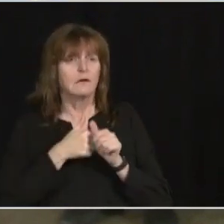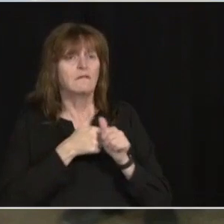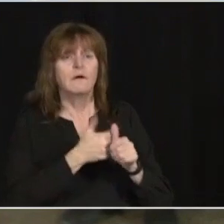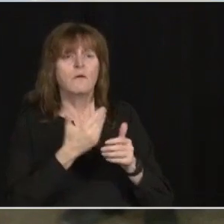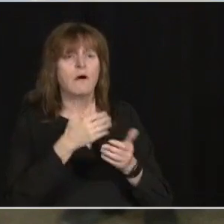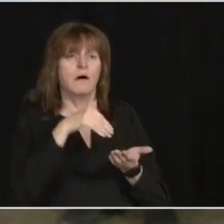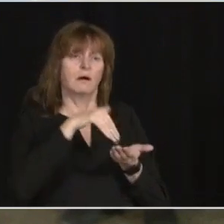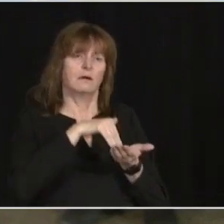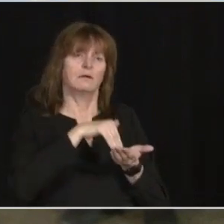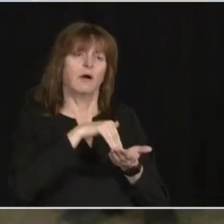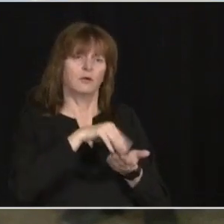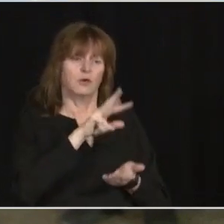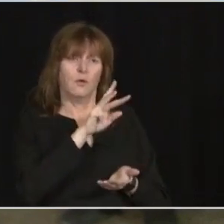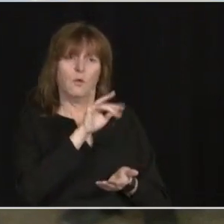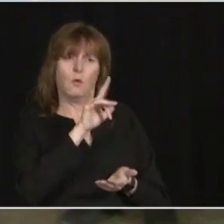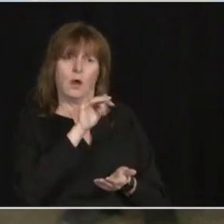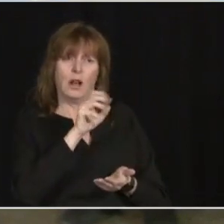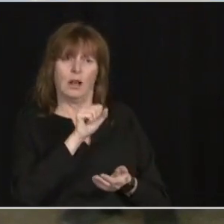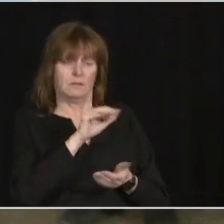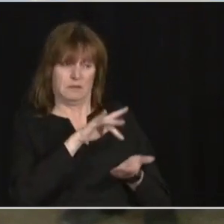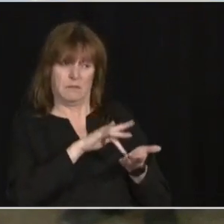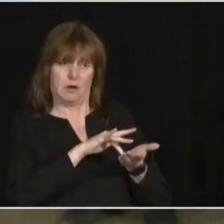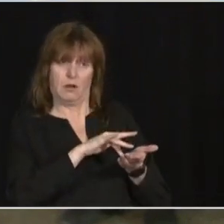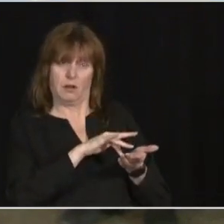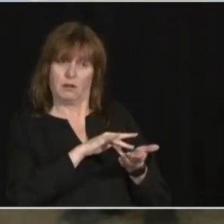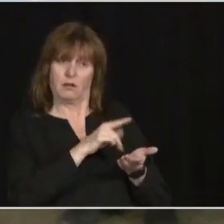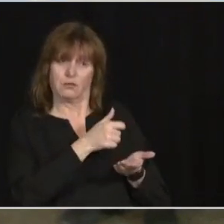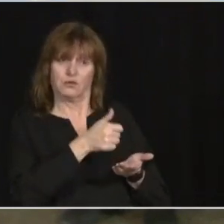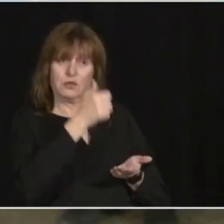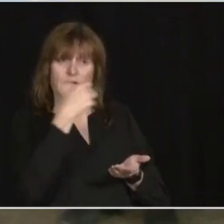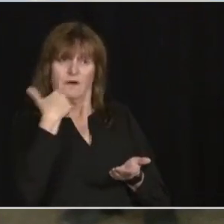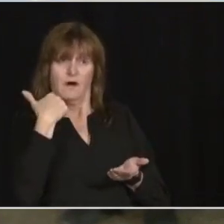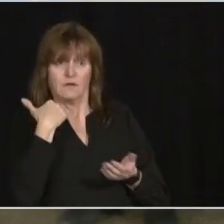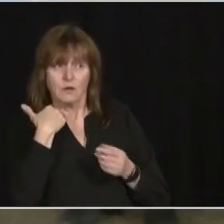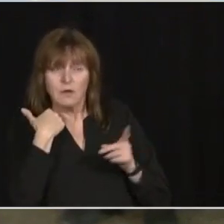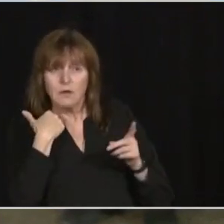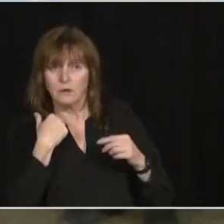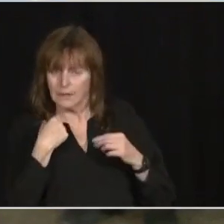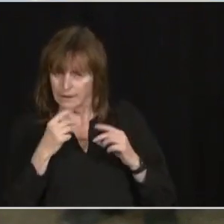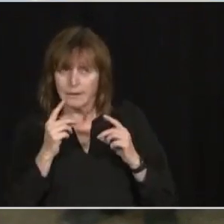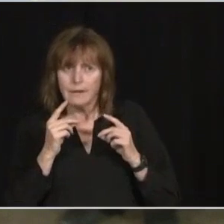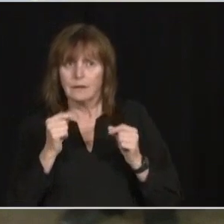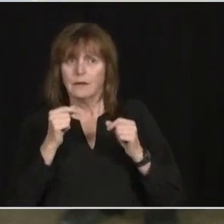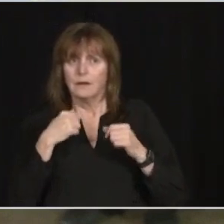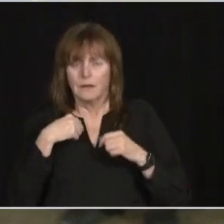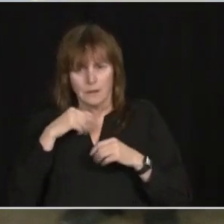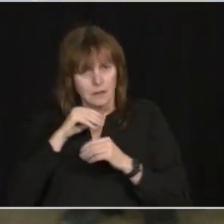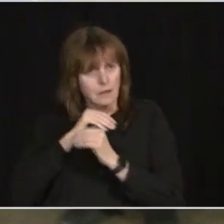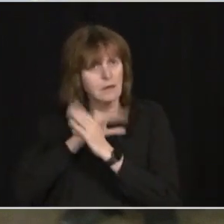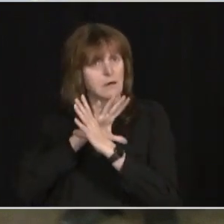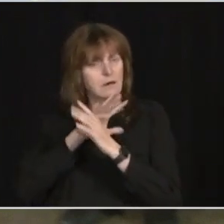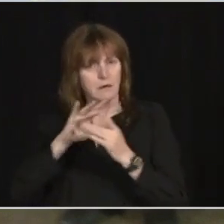time. It's why we were able, unlike virtually any other province, to unveil a program of virtual